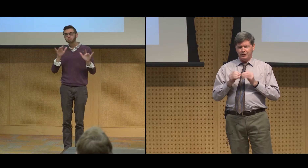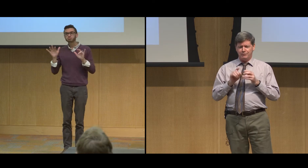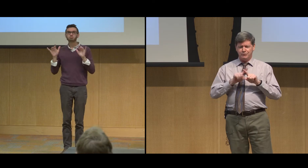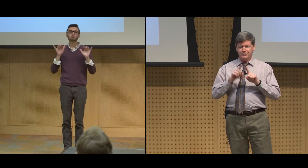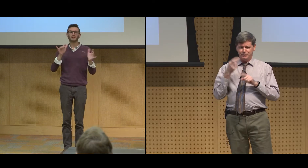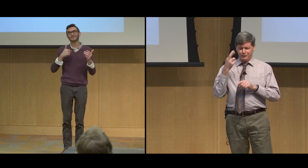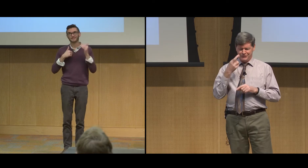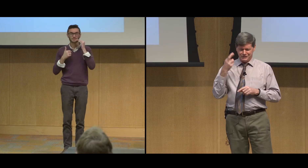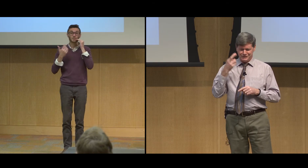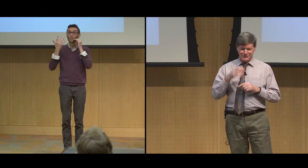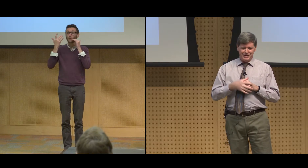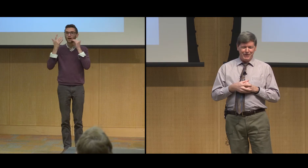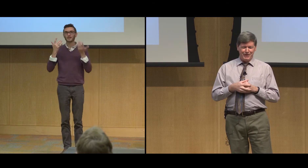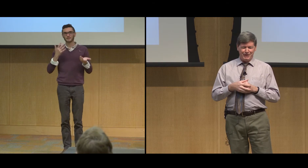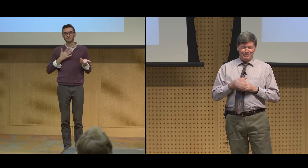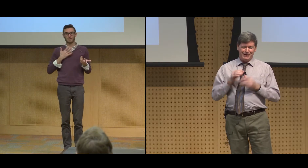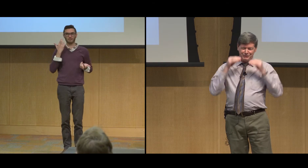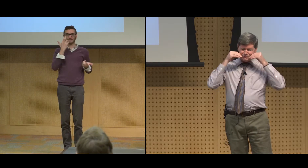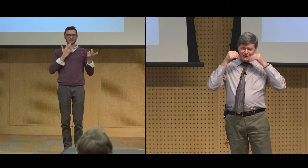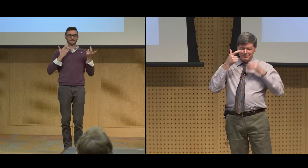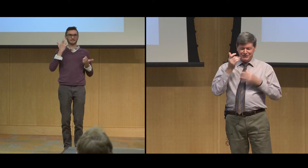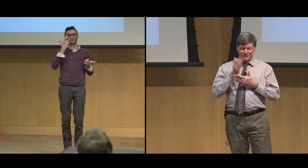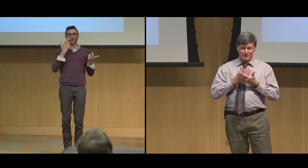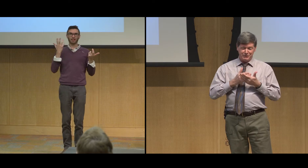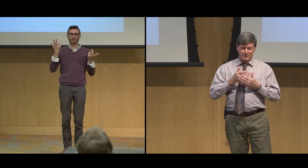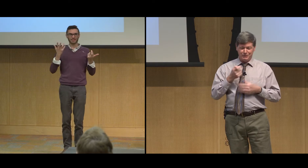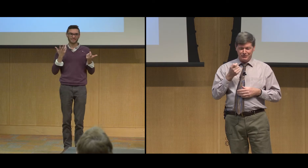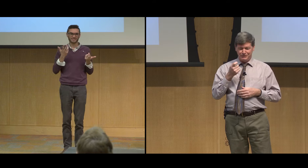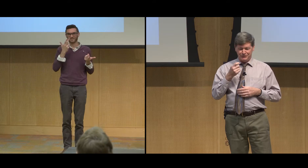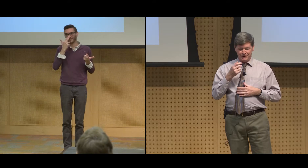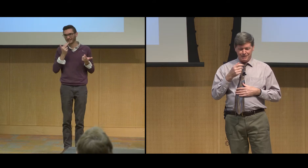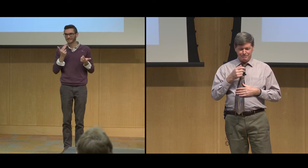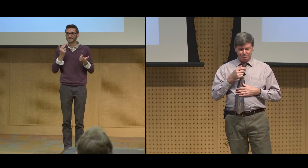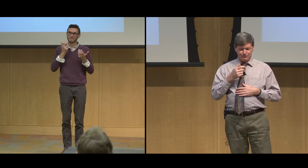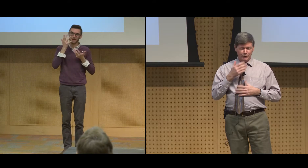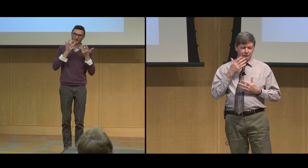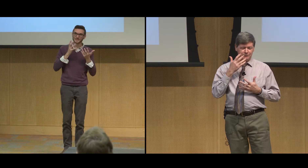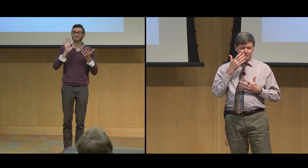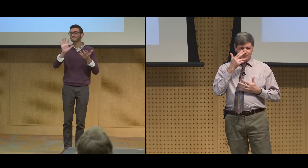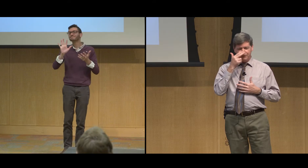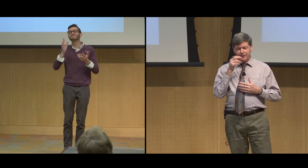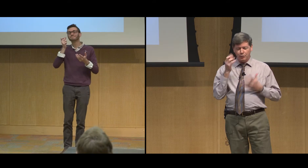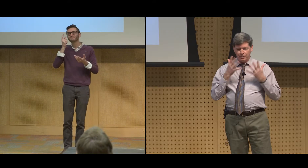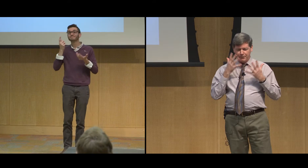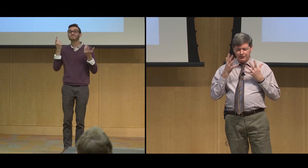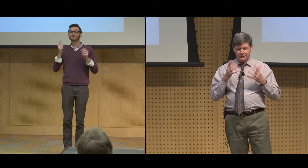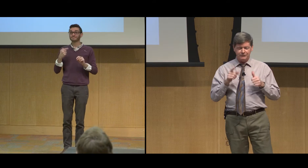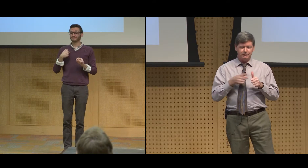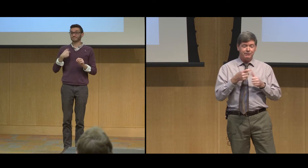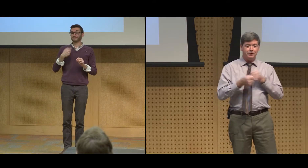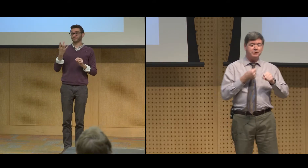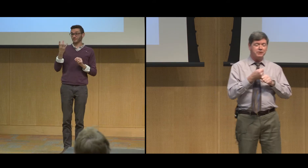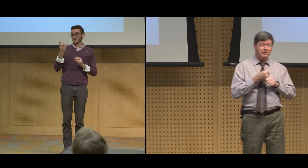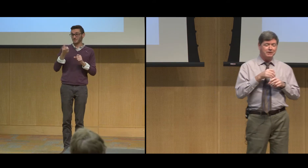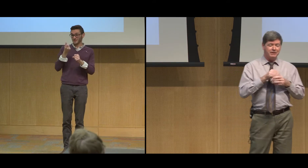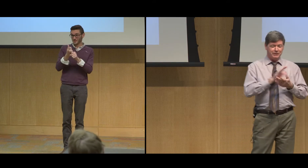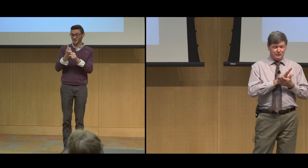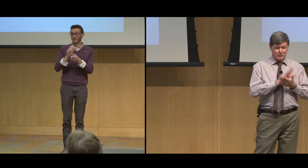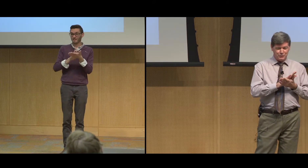Um, but after a while, for a number of different reasons-- and I'm smiling because some of them are a little, um, well, funny or embarrassing.